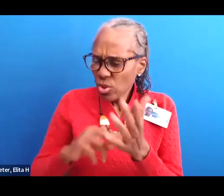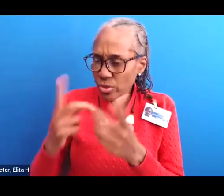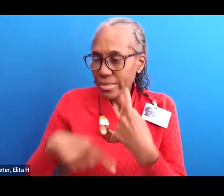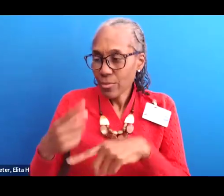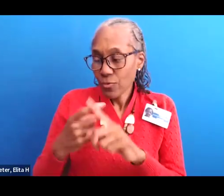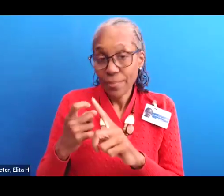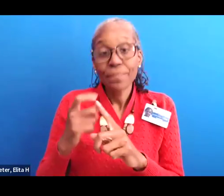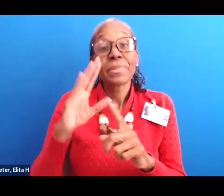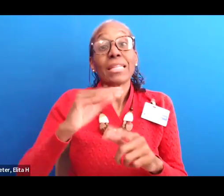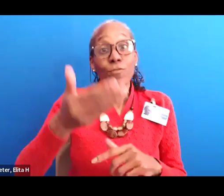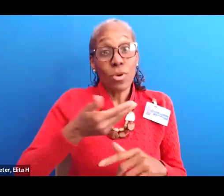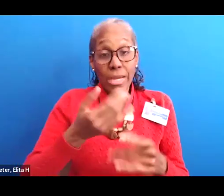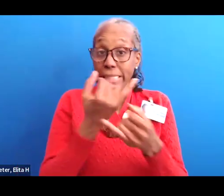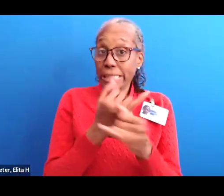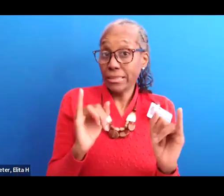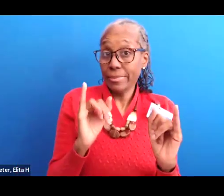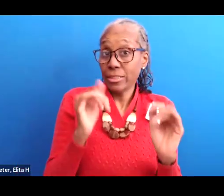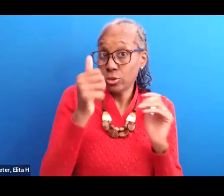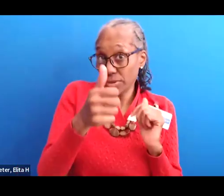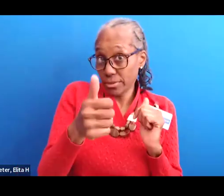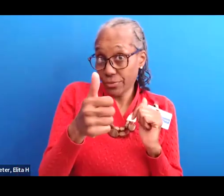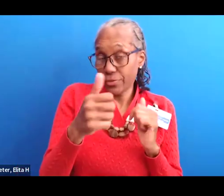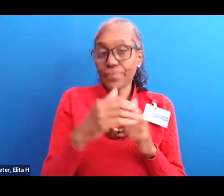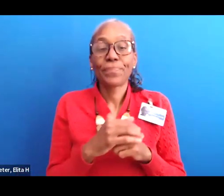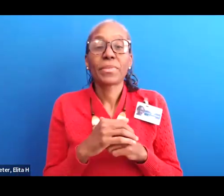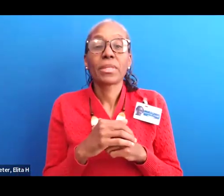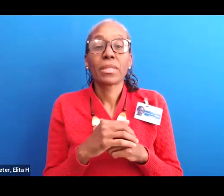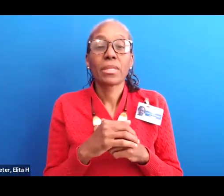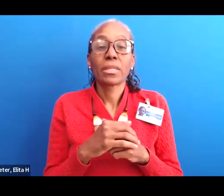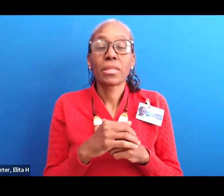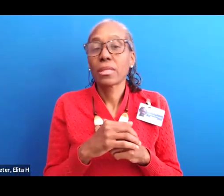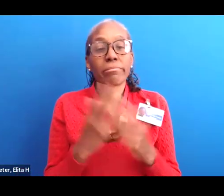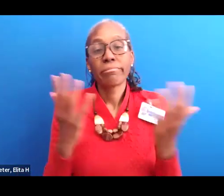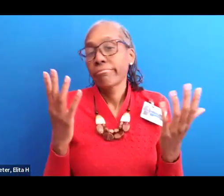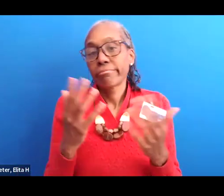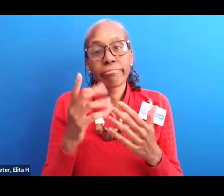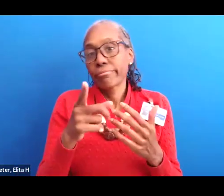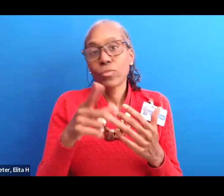Now, if you're hiring independently you'll have to, find somebody else,